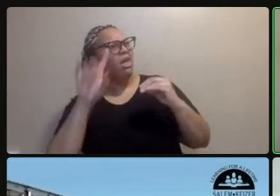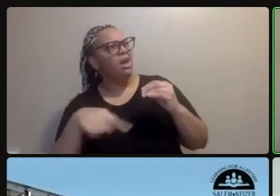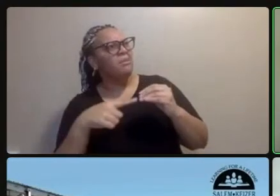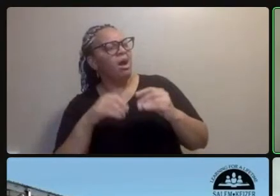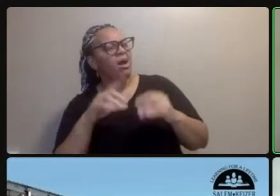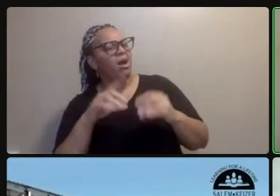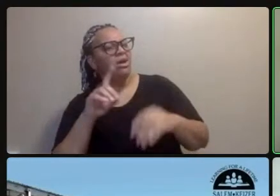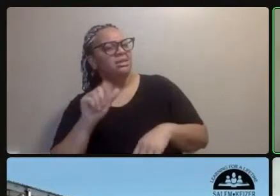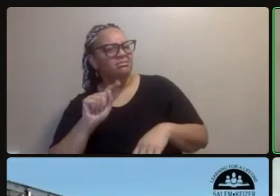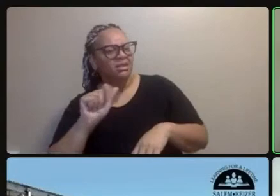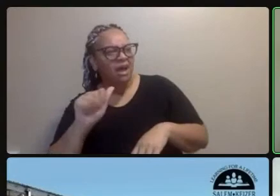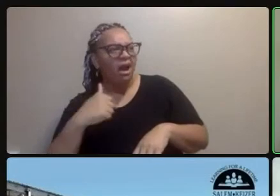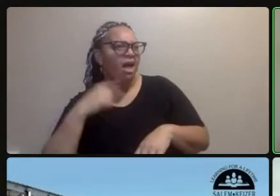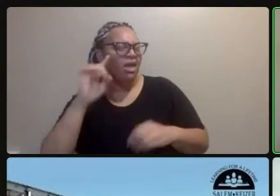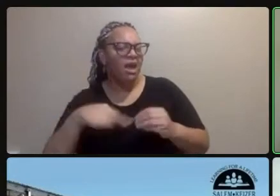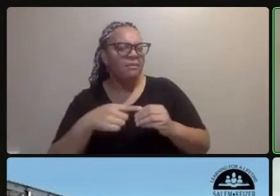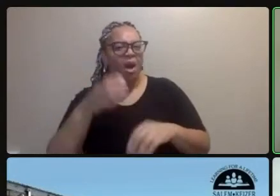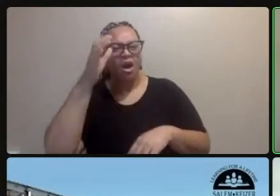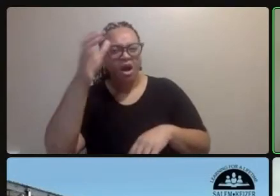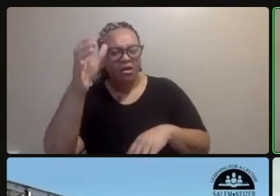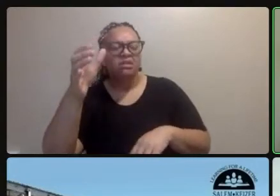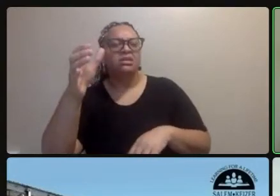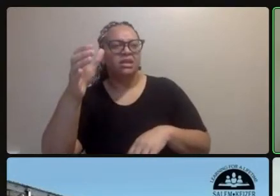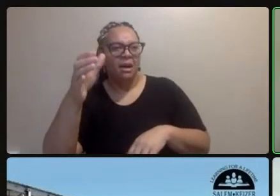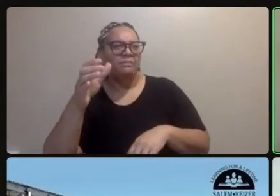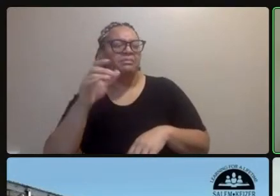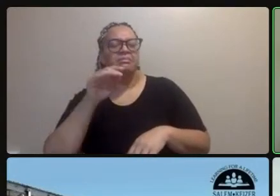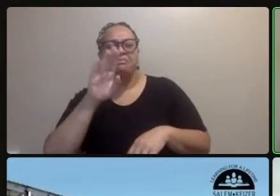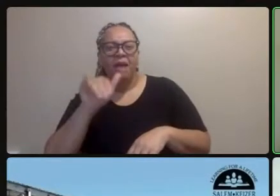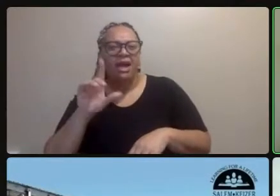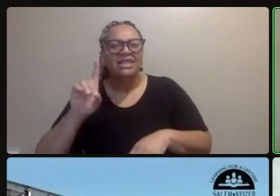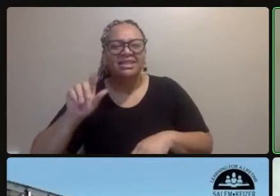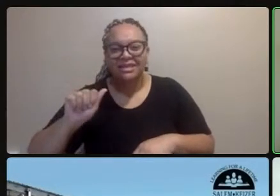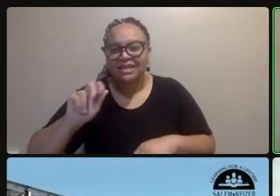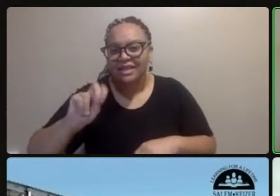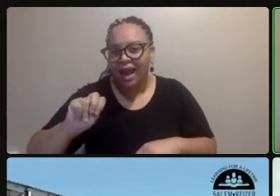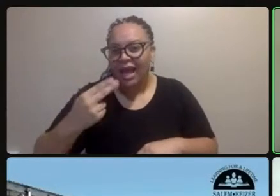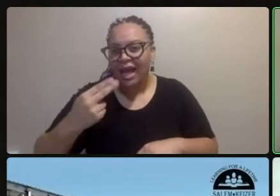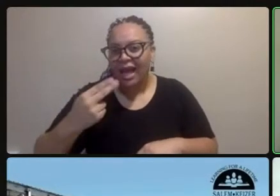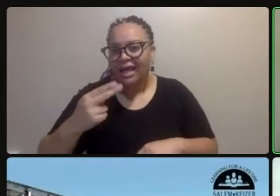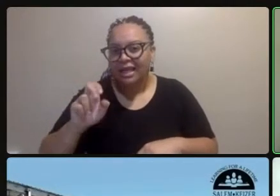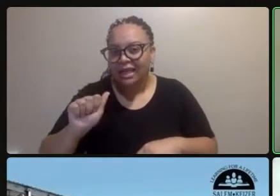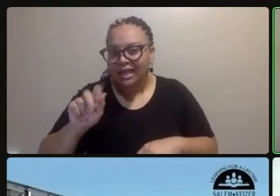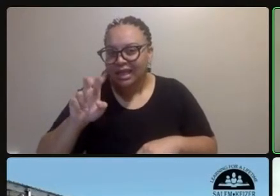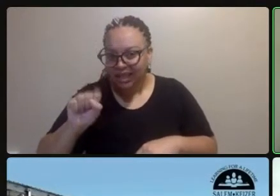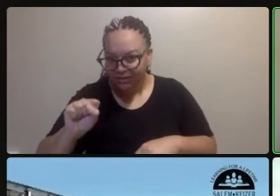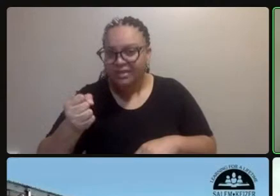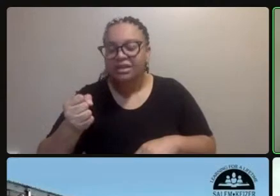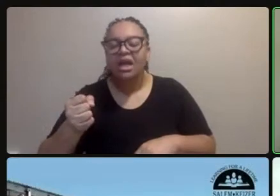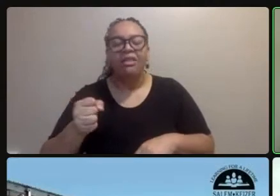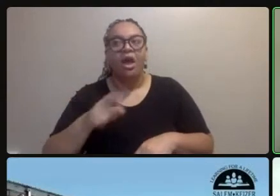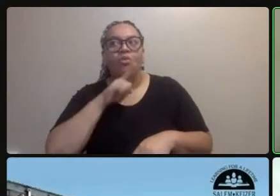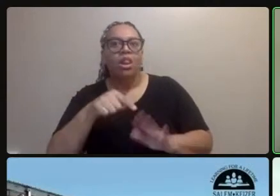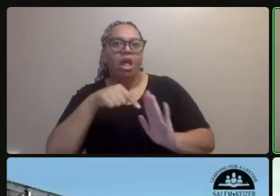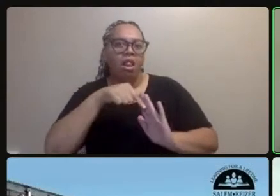YEAH WHEN I THINK OF DATA I